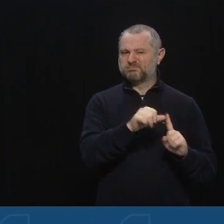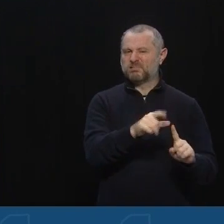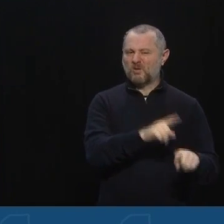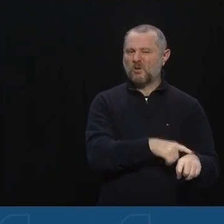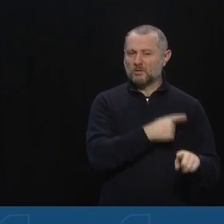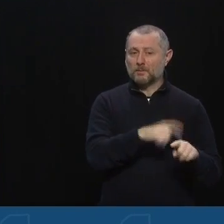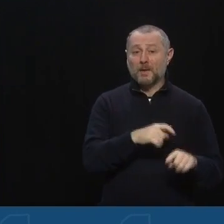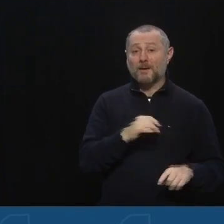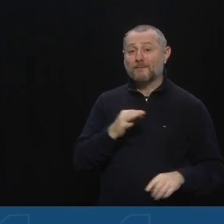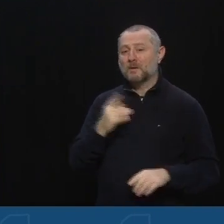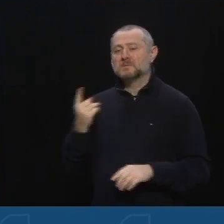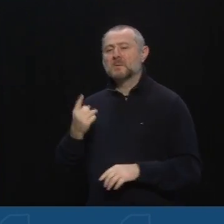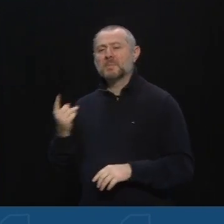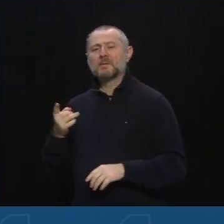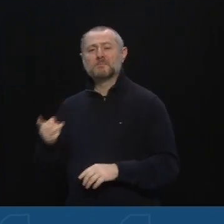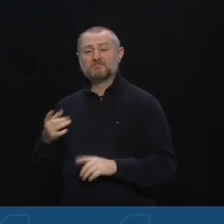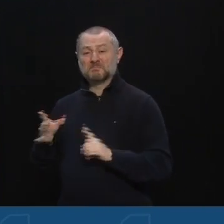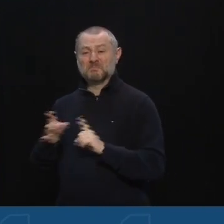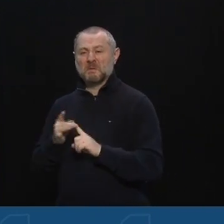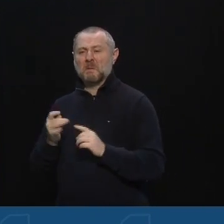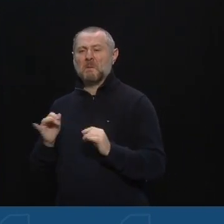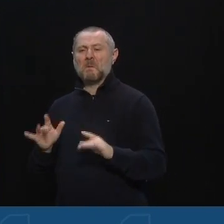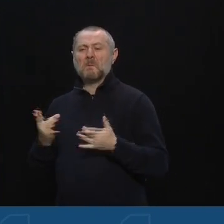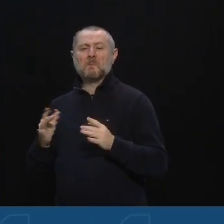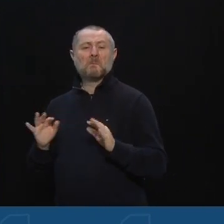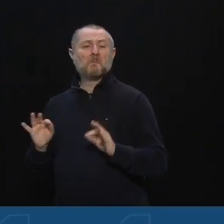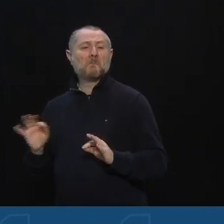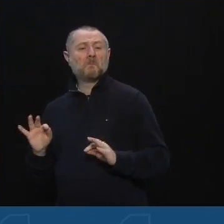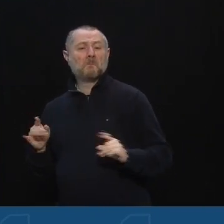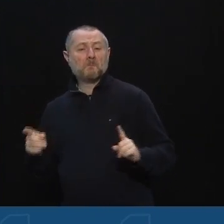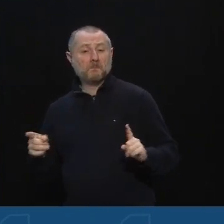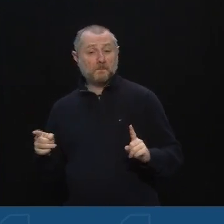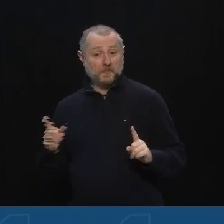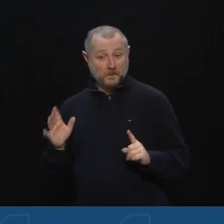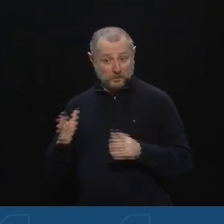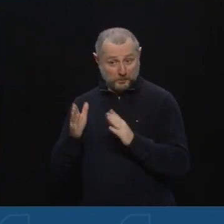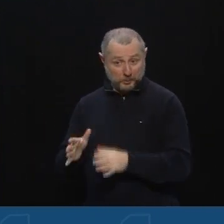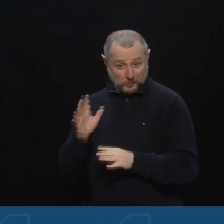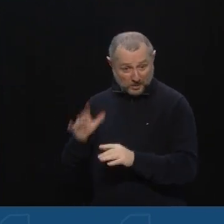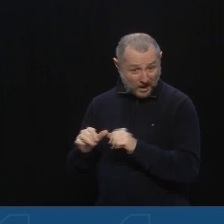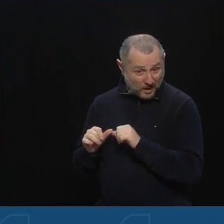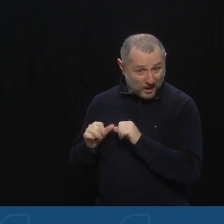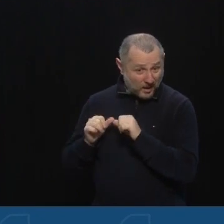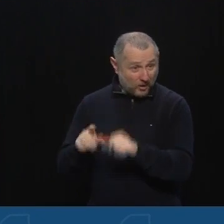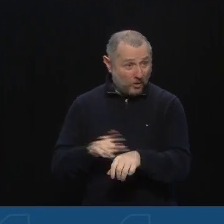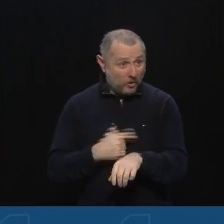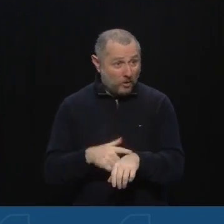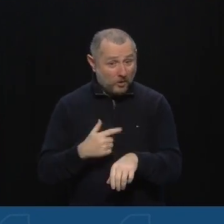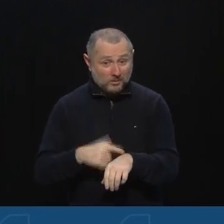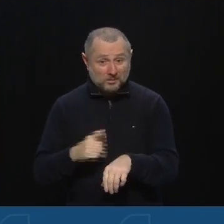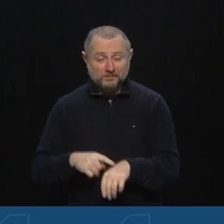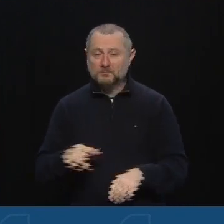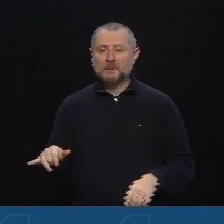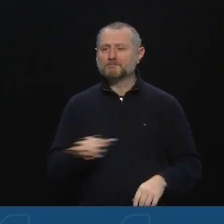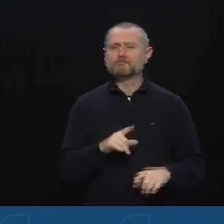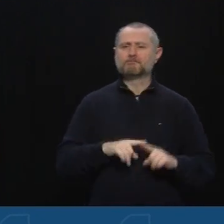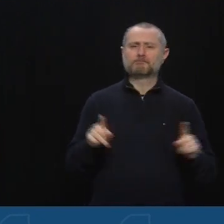INDIVIDUALS WHO WERE ACTUALLY VERY STICKCIC CA WITH COVID AND ARE MORE LIKELY TO HAVE LONG TERM STOMACHS OR CAN SOMEONE WHO JUST